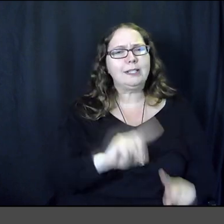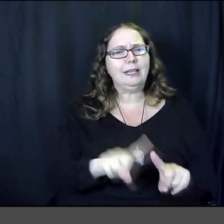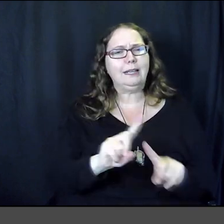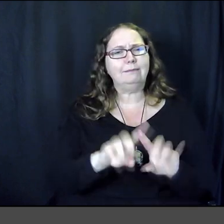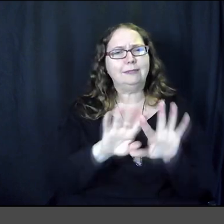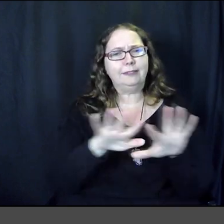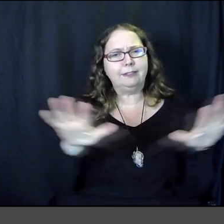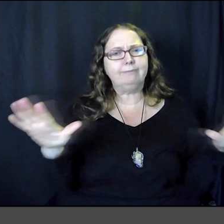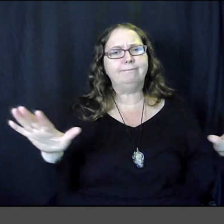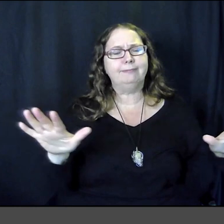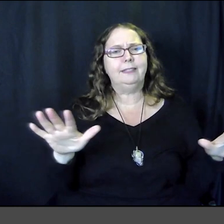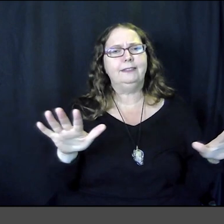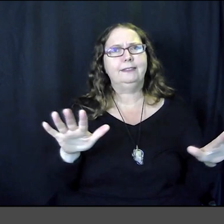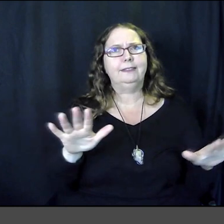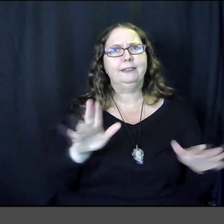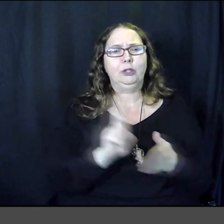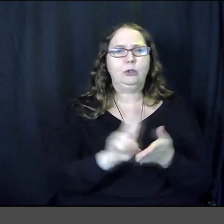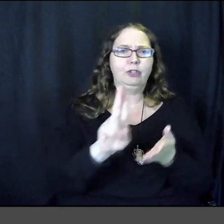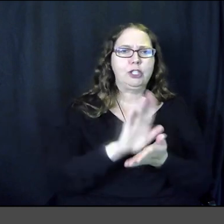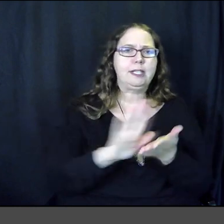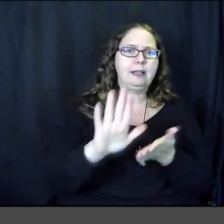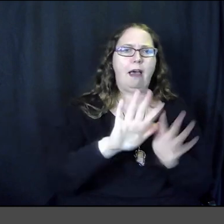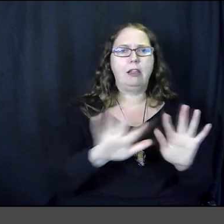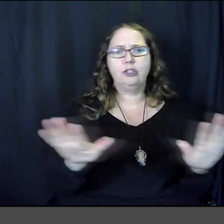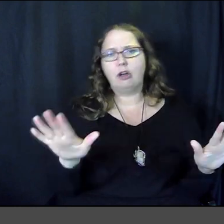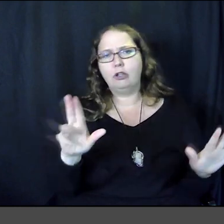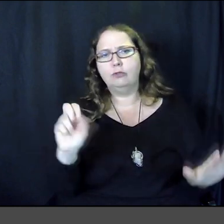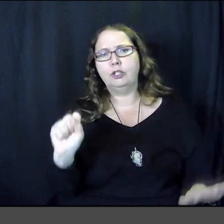YOU KNOW, I MEAN, AGAIN, YOU KNOW, DEPARTMENTS, YOU KNOW,